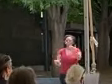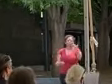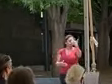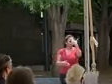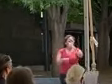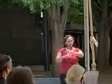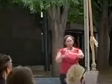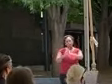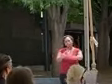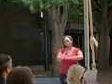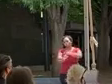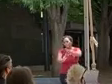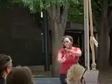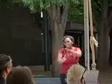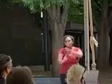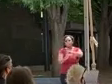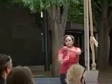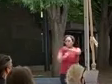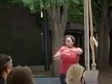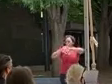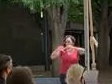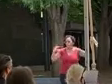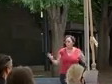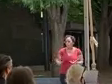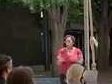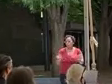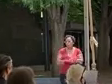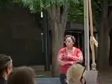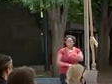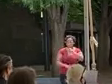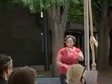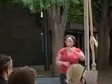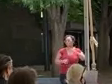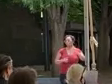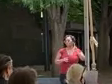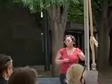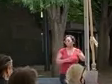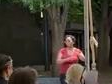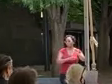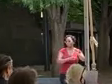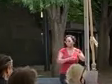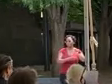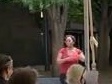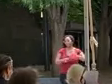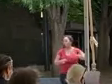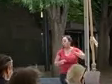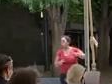Among the hardest hit have been disabled people - young and old and especially those who are Black and Brown.